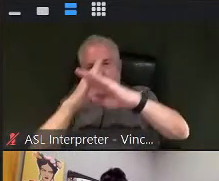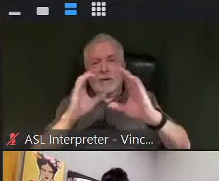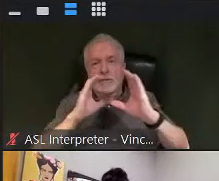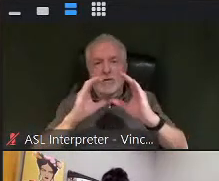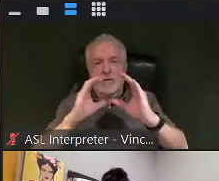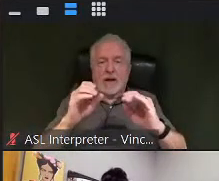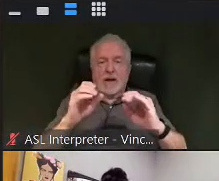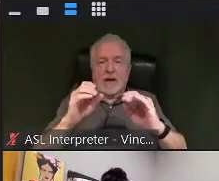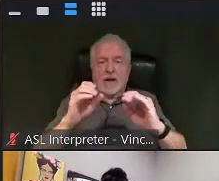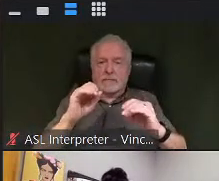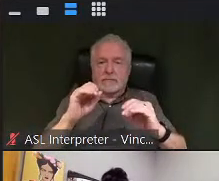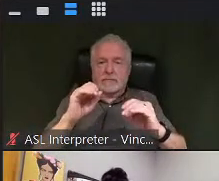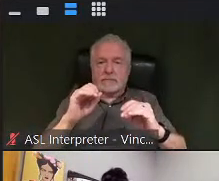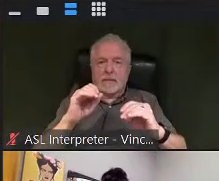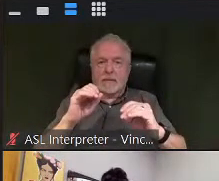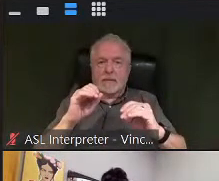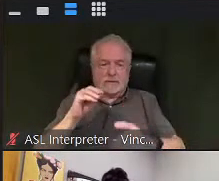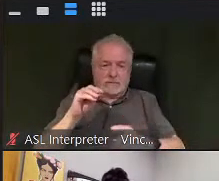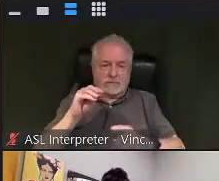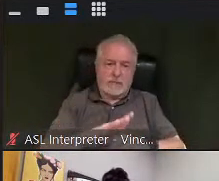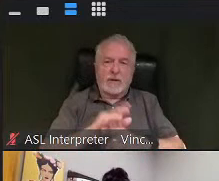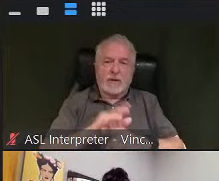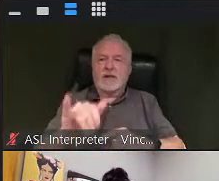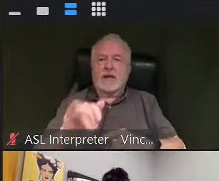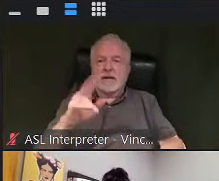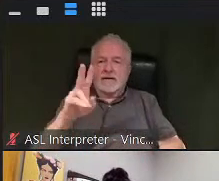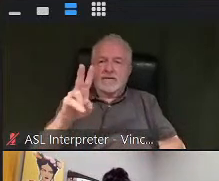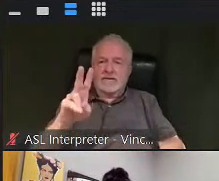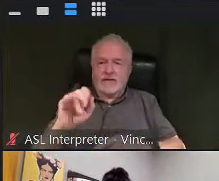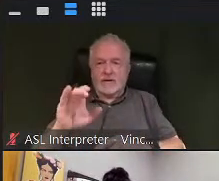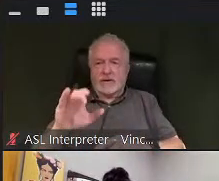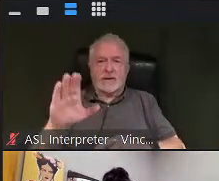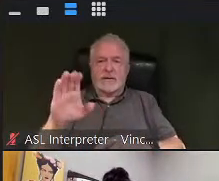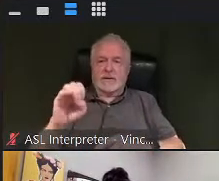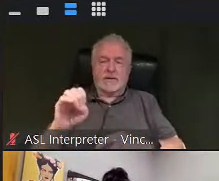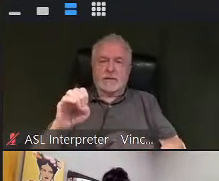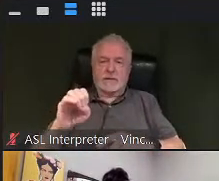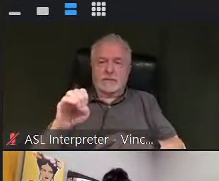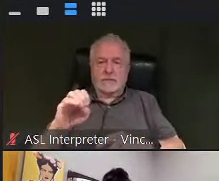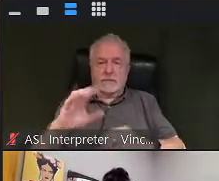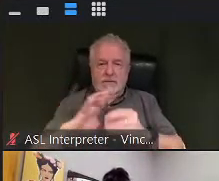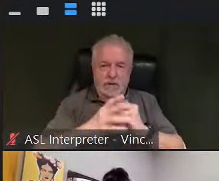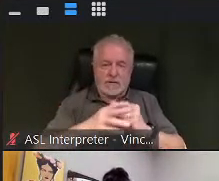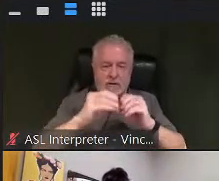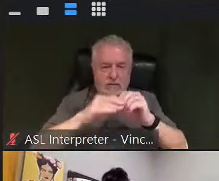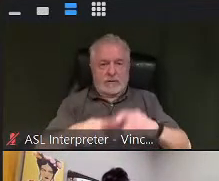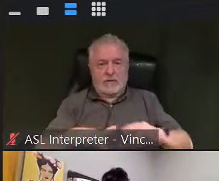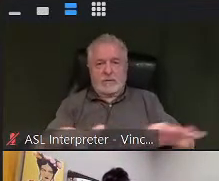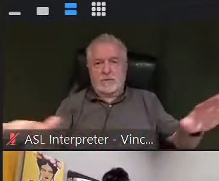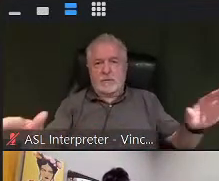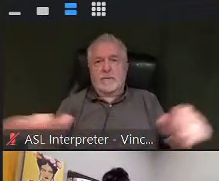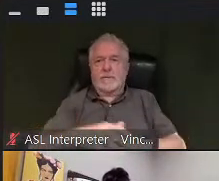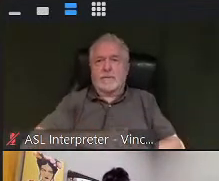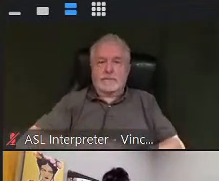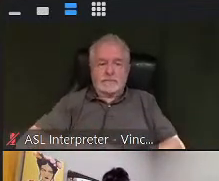the contamination of this variant and spreading the variant.